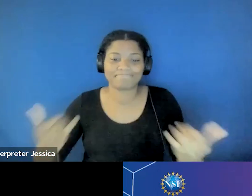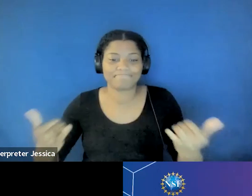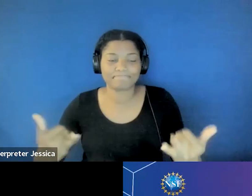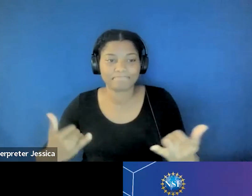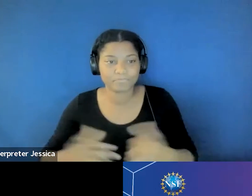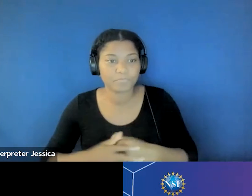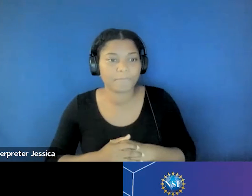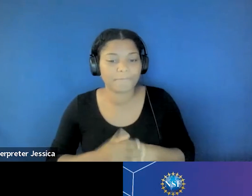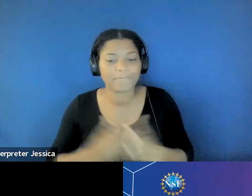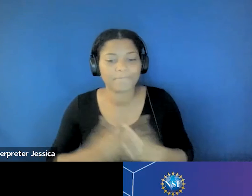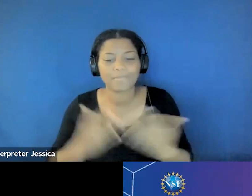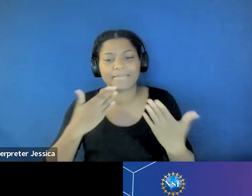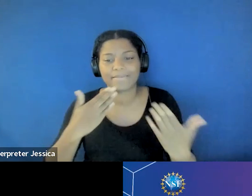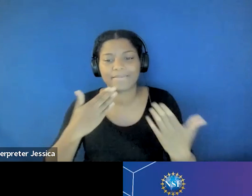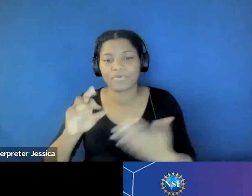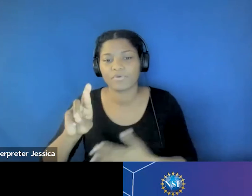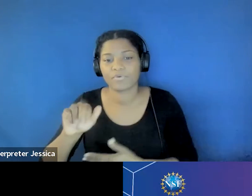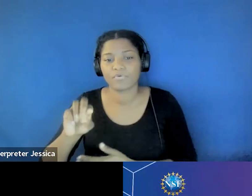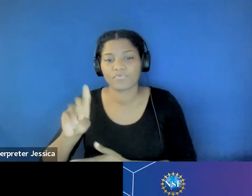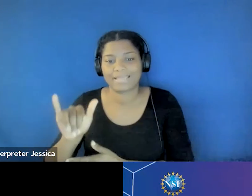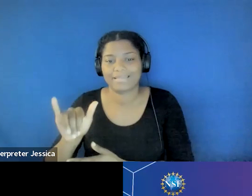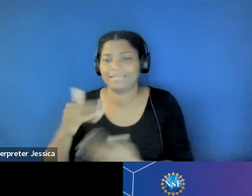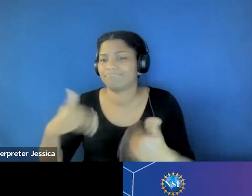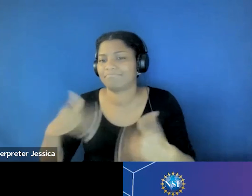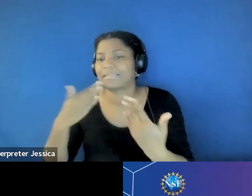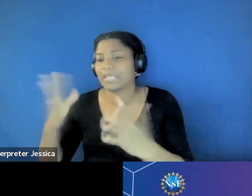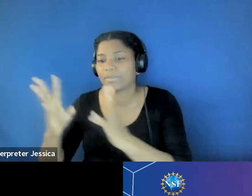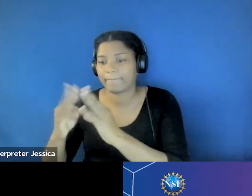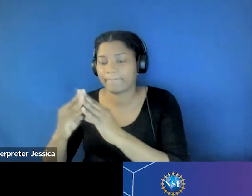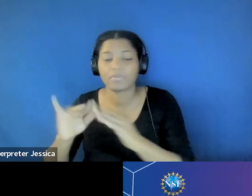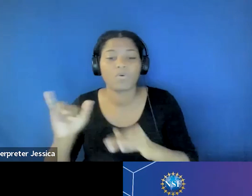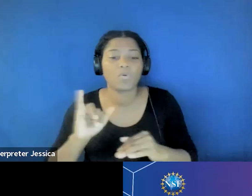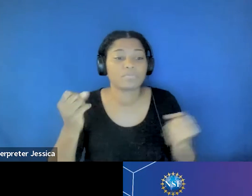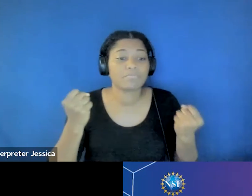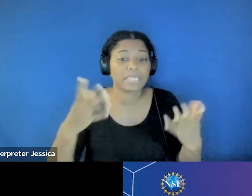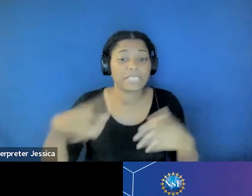I do want to thank you Randy for a great session and thanks to all of you for joining us today.